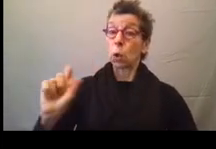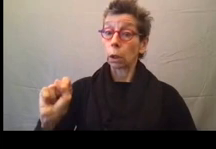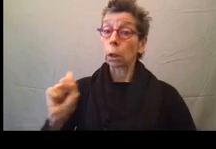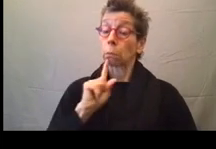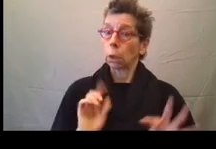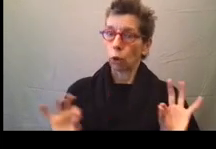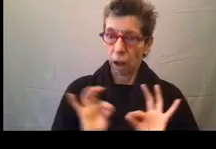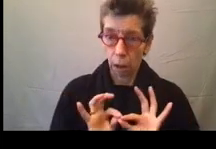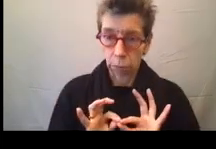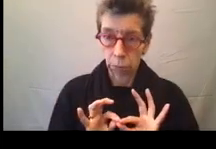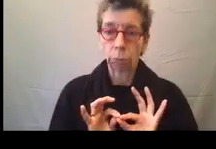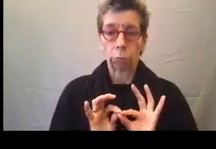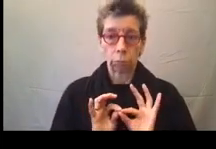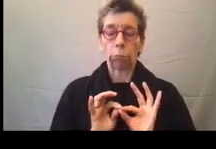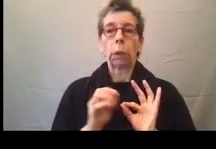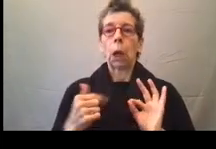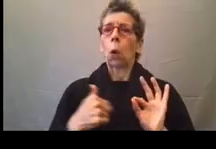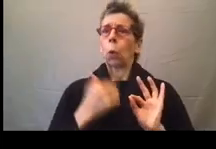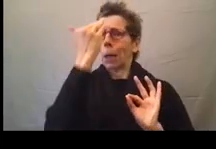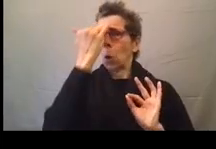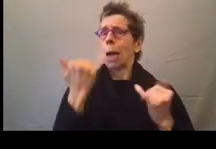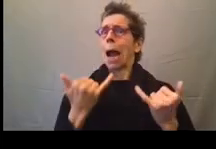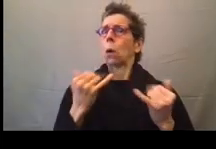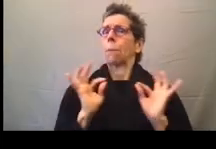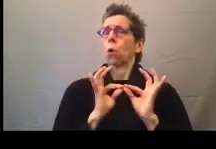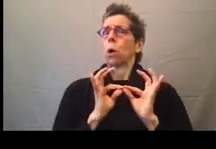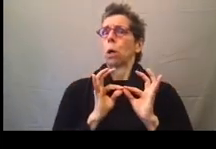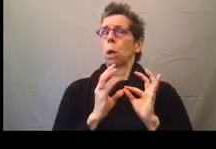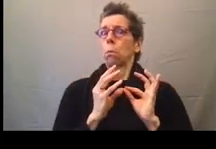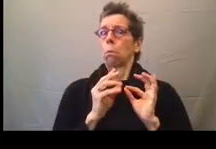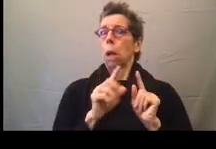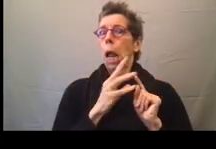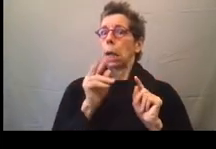and we know that now, but it will continue to be critical as more people with disabilities